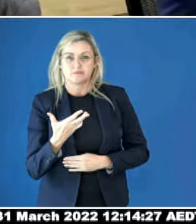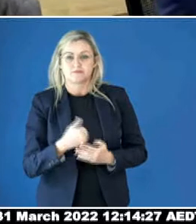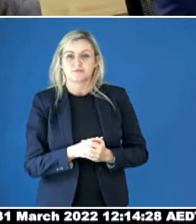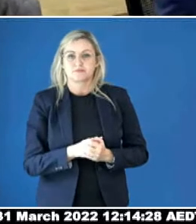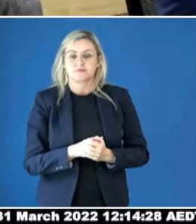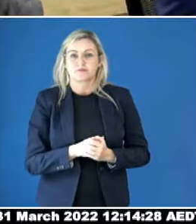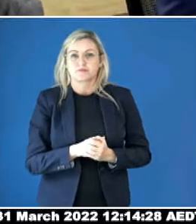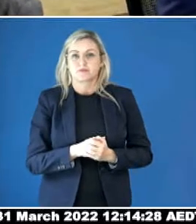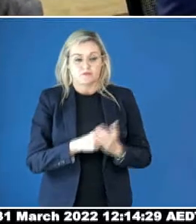Your statement there records: